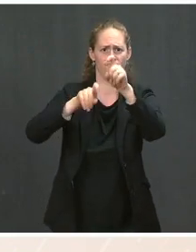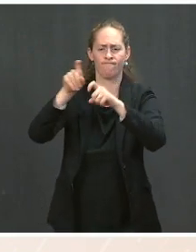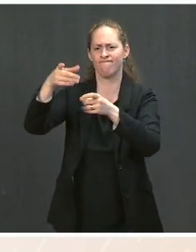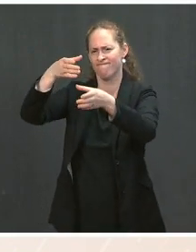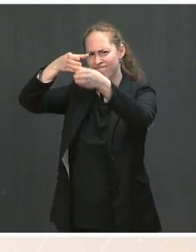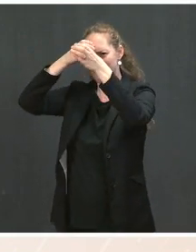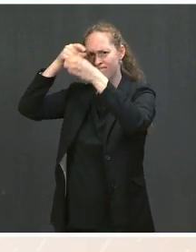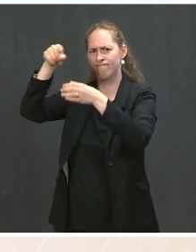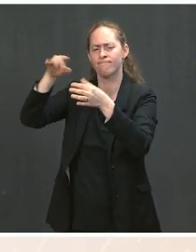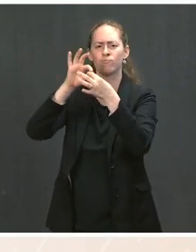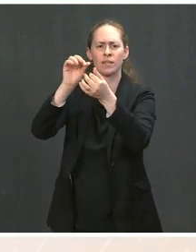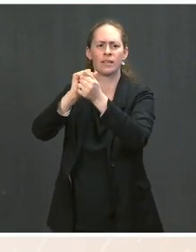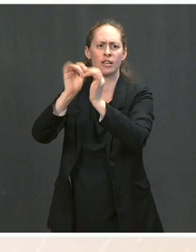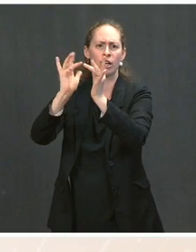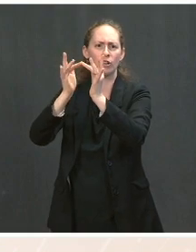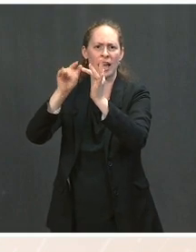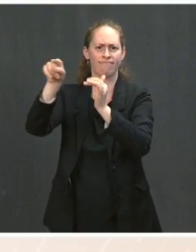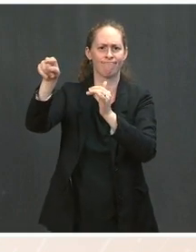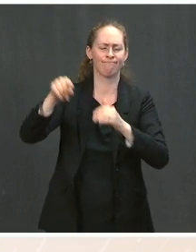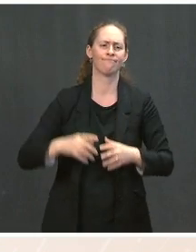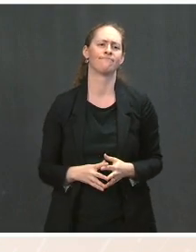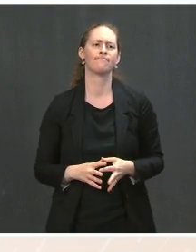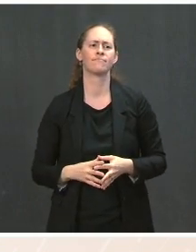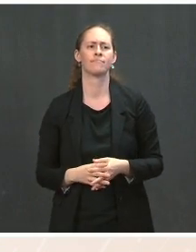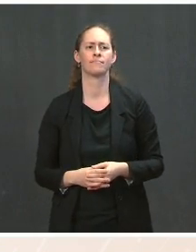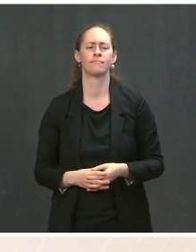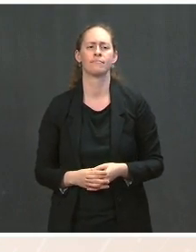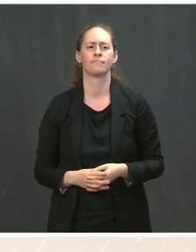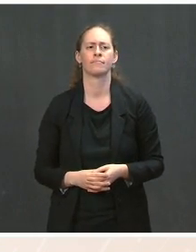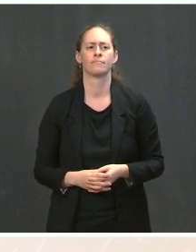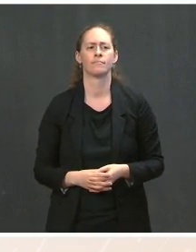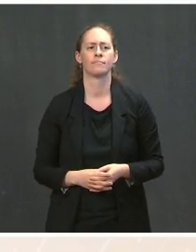Ms. Psaki: Sure. The Press: Apropos that, something else that was included in this --